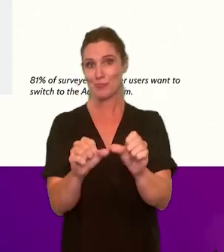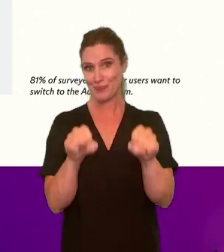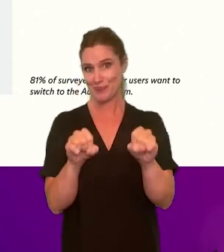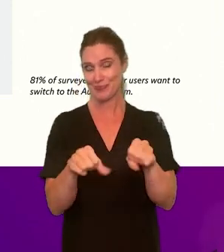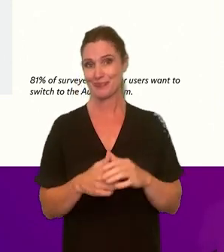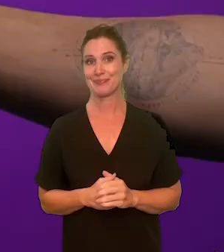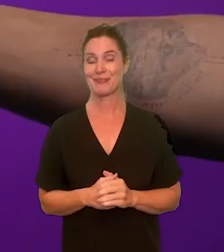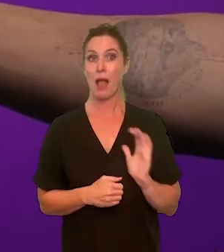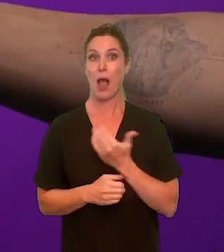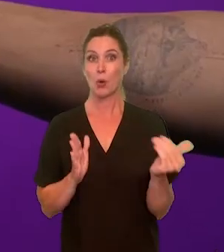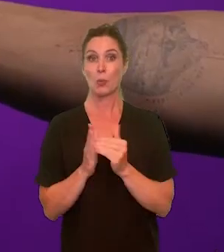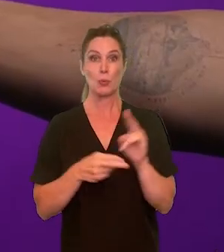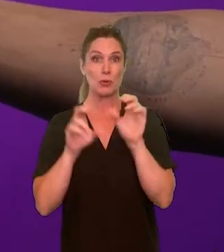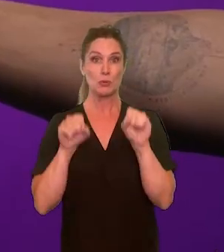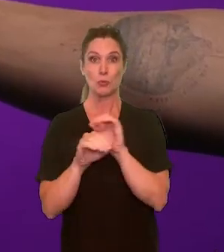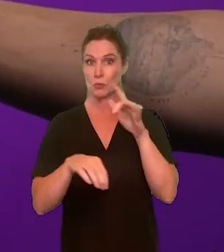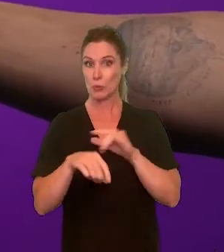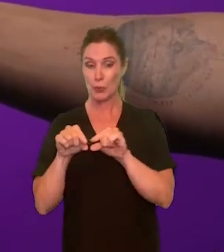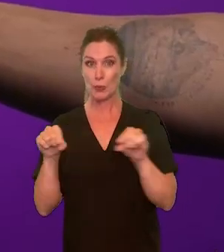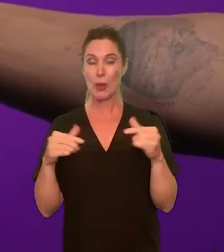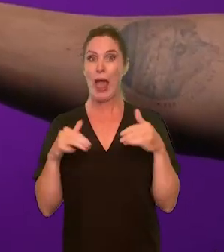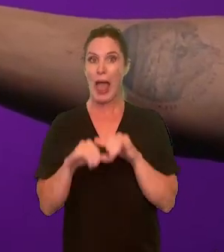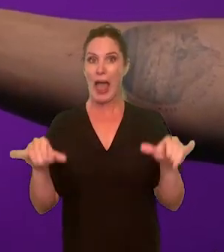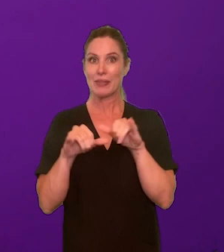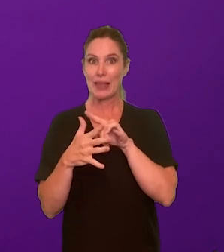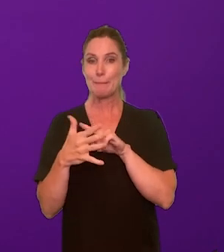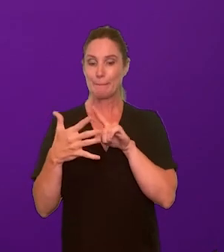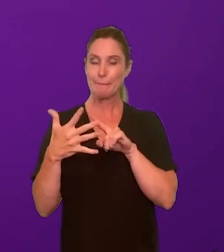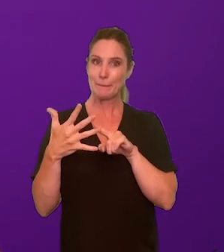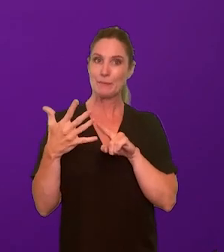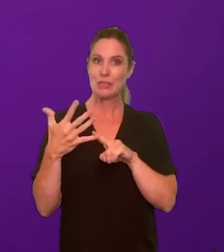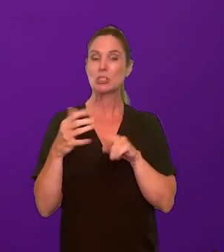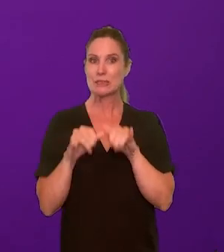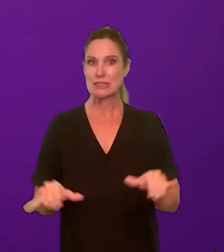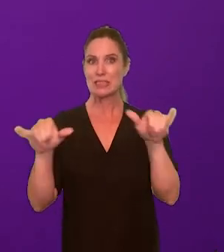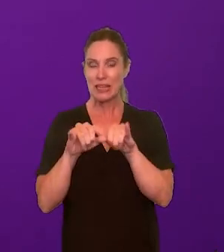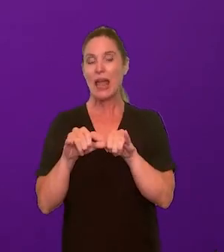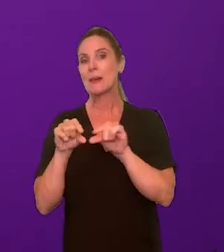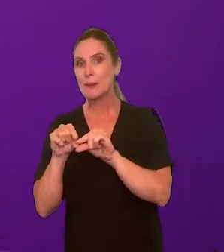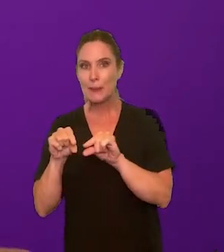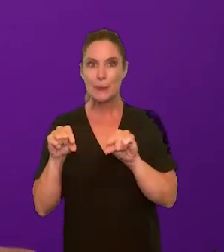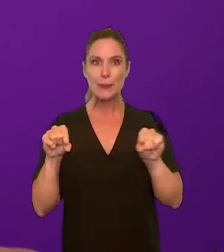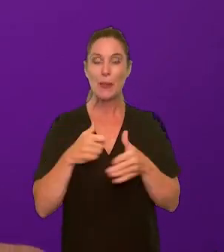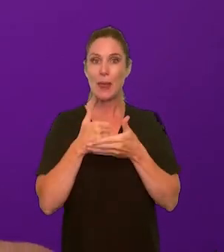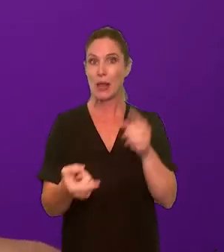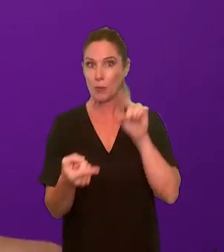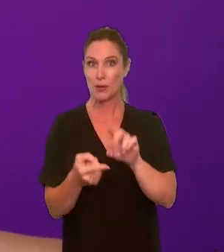Our reusable no-touch catheters have the same features that help reduce UTIs, but are designed to be reused 100 times